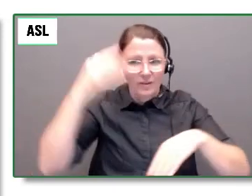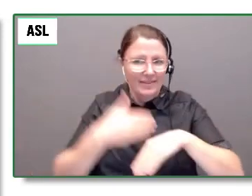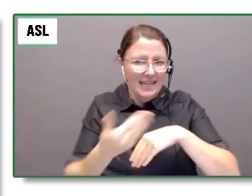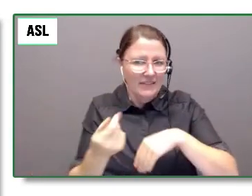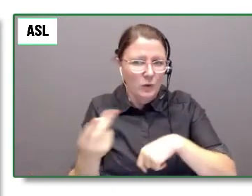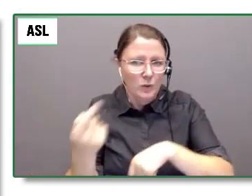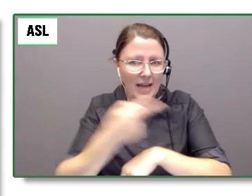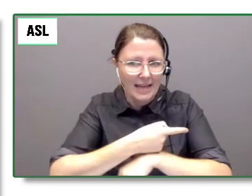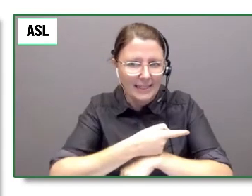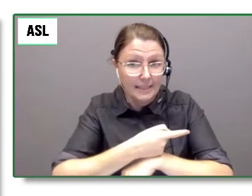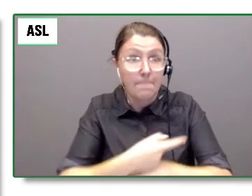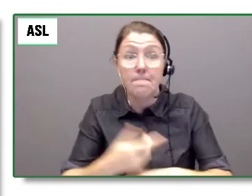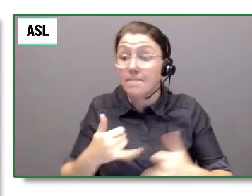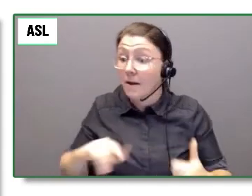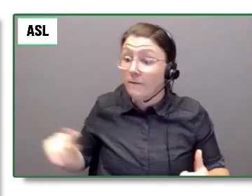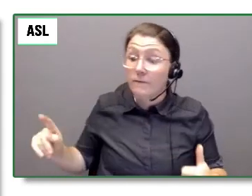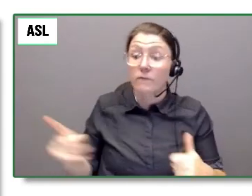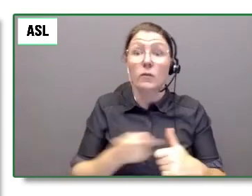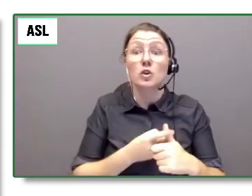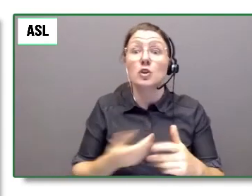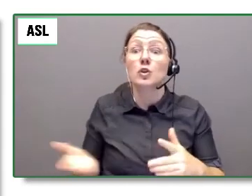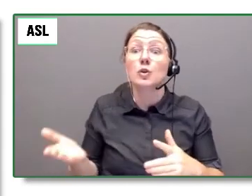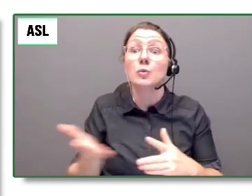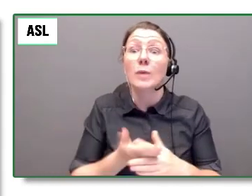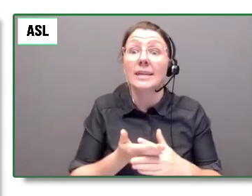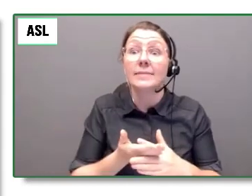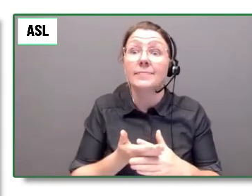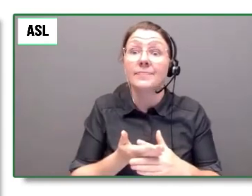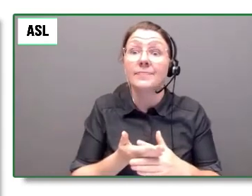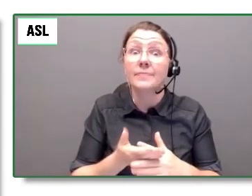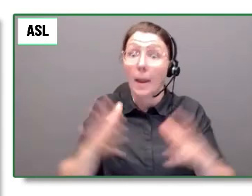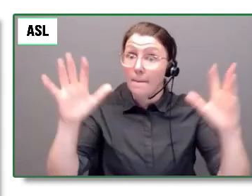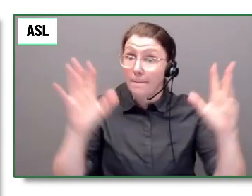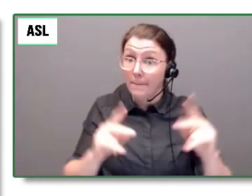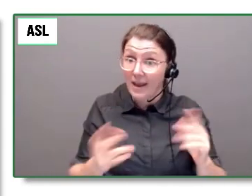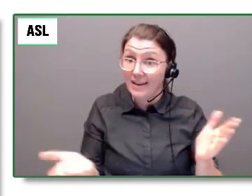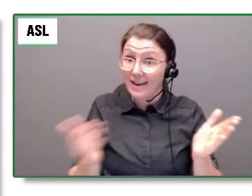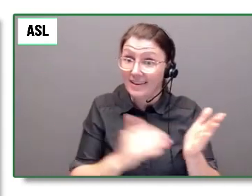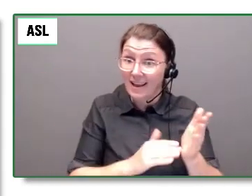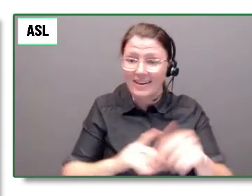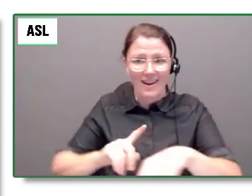the day. Our next session will start at 1 pm Eastern Standard Time. Please use the